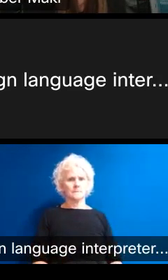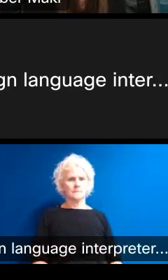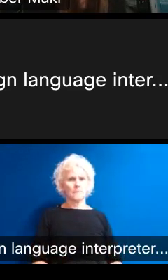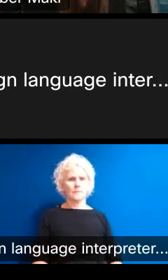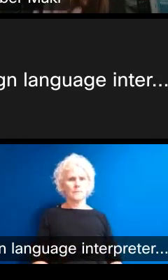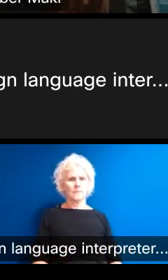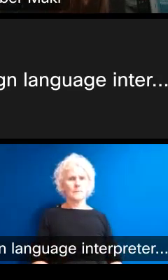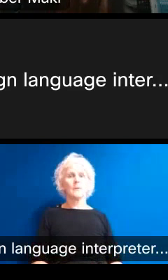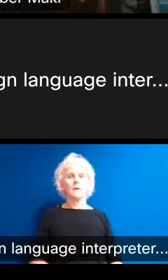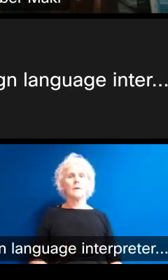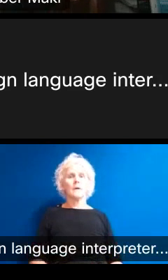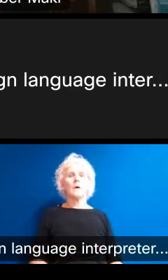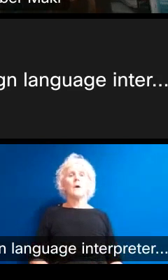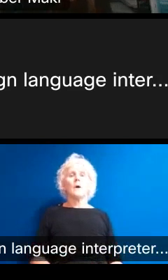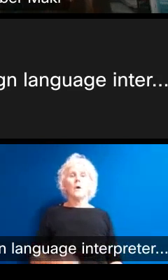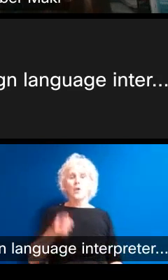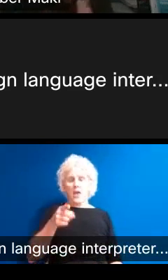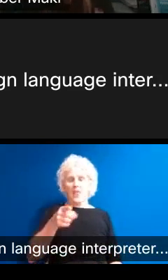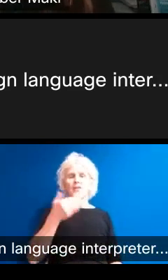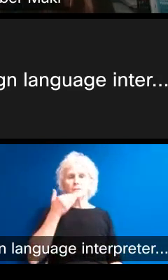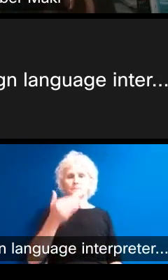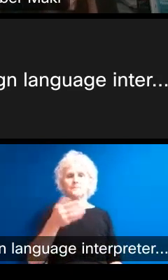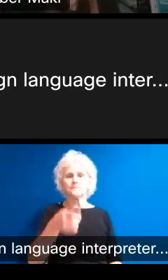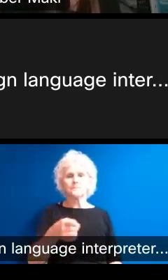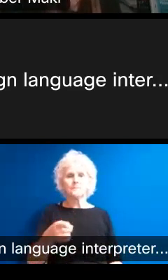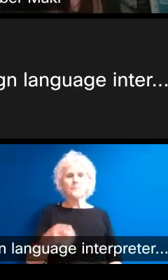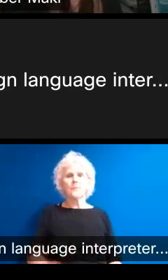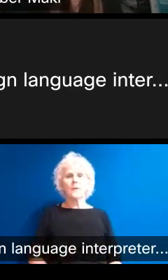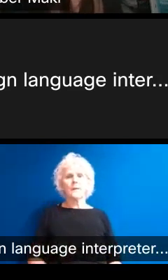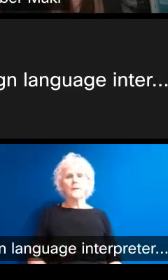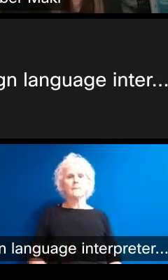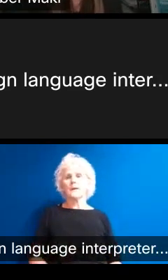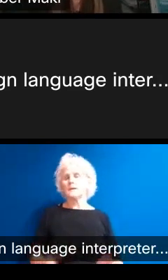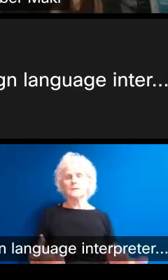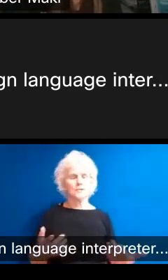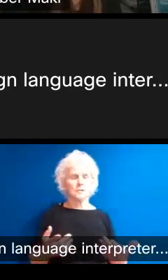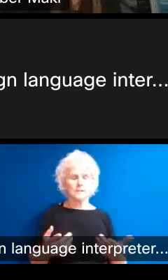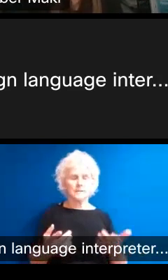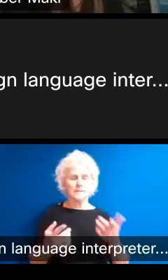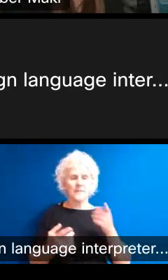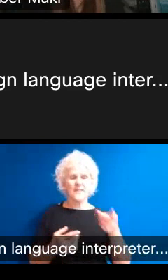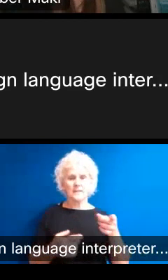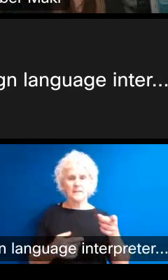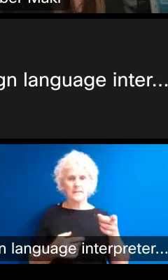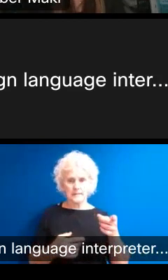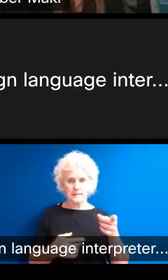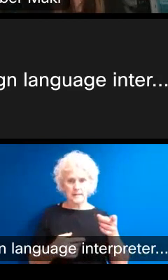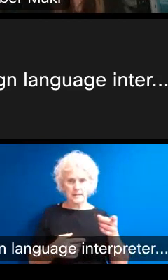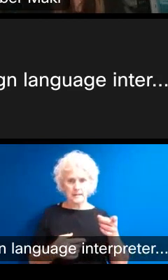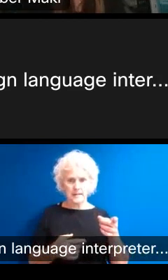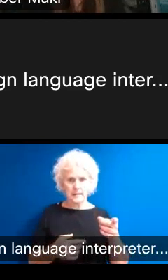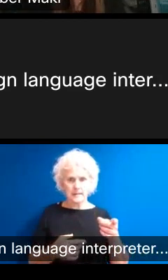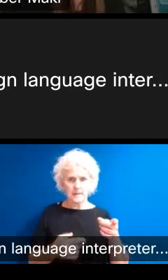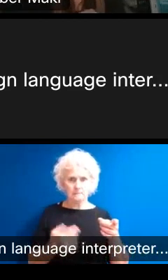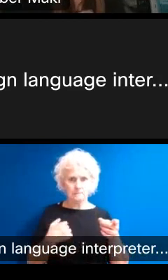Okay, this is good. So, just for reference, this waiver... this respite service is